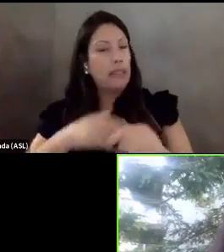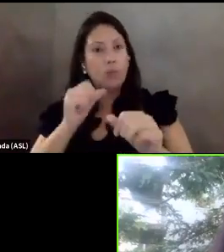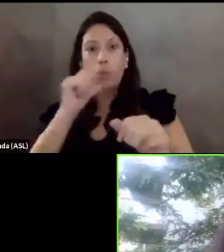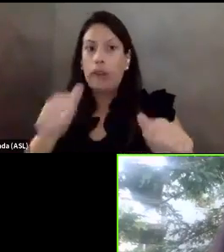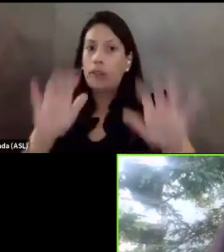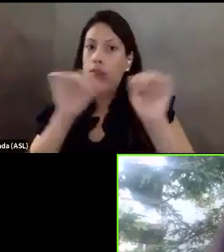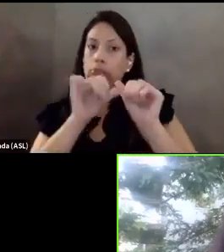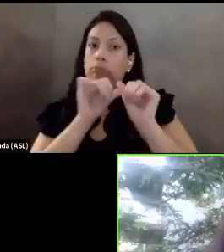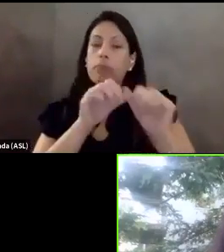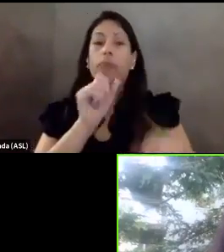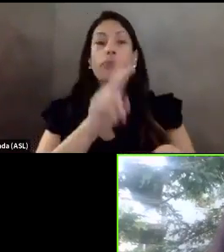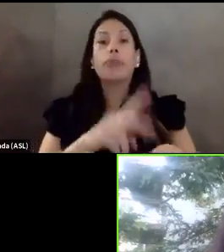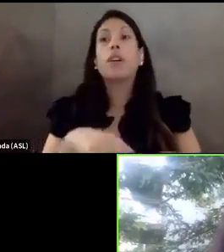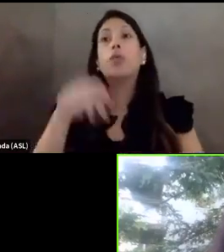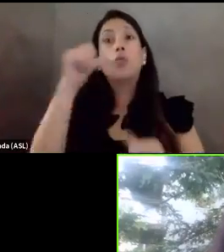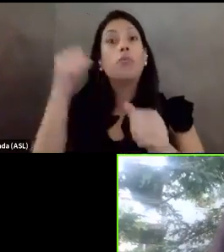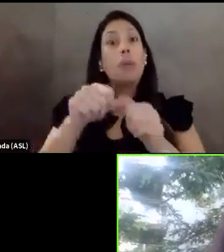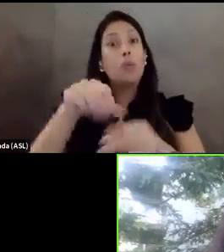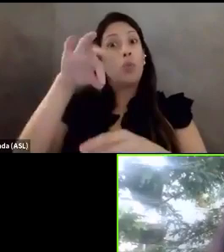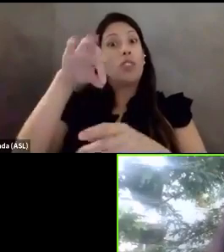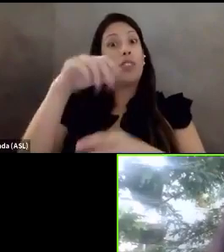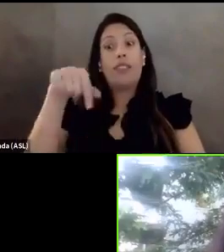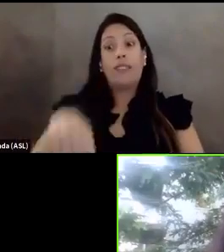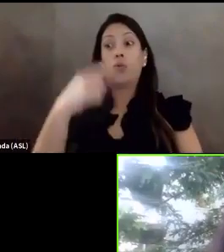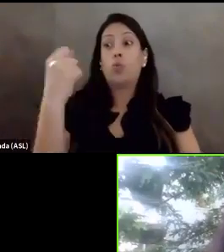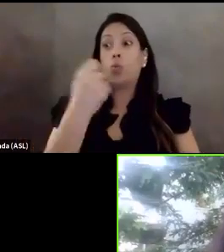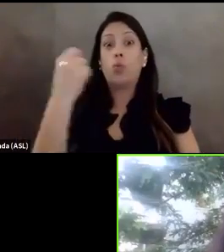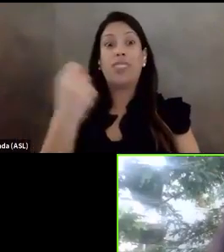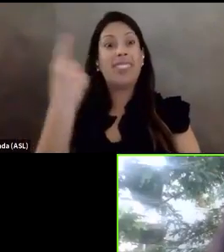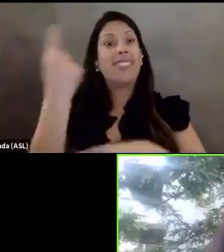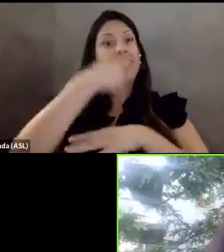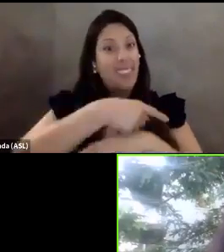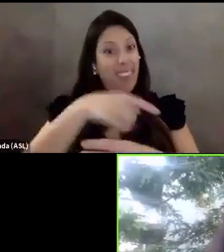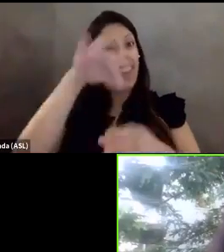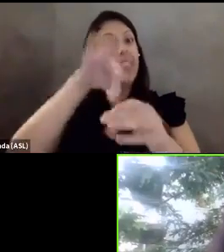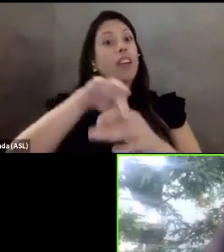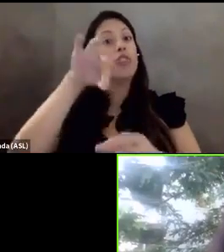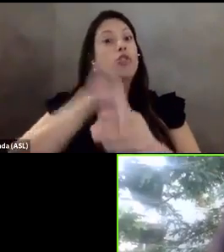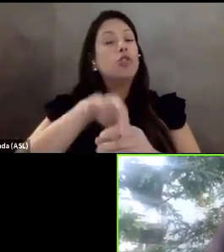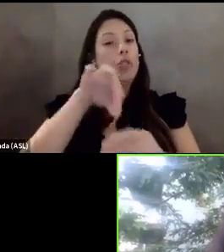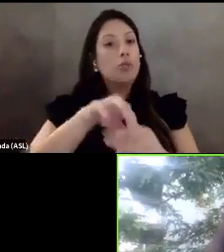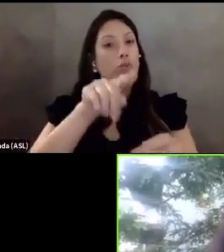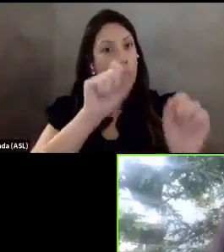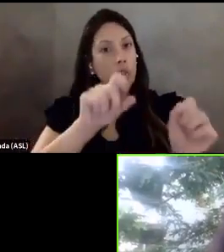Tuesday is the day for citizens to show up at the polls and make their voices heard.